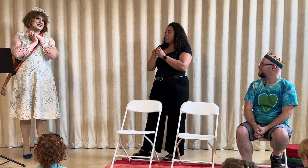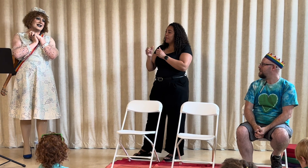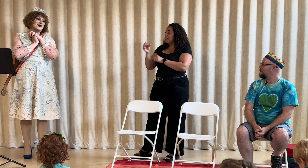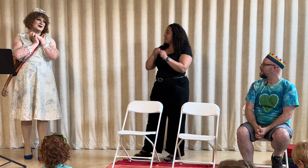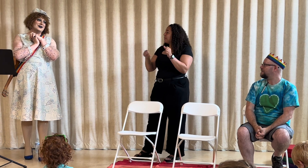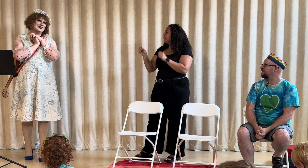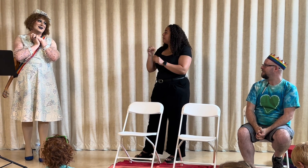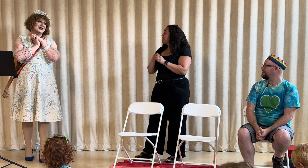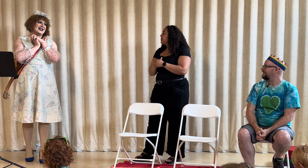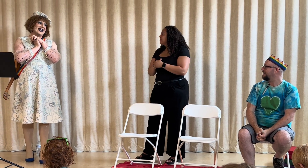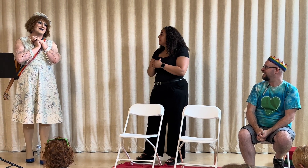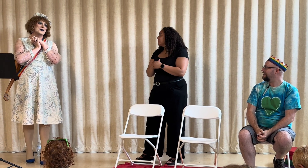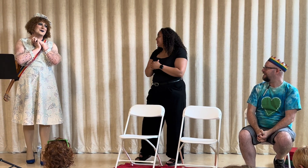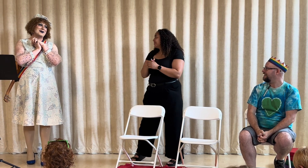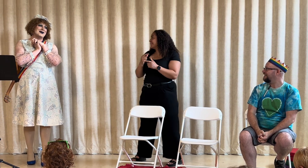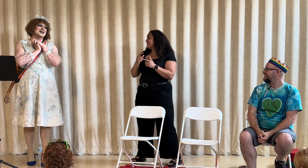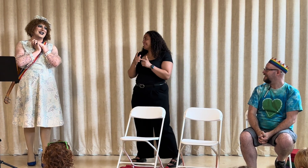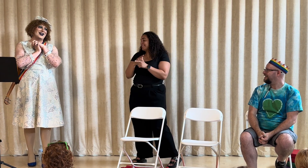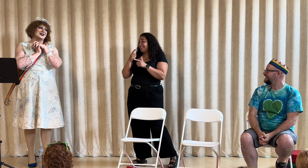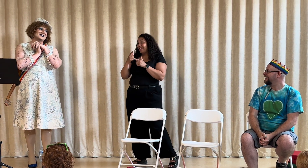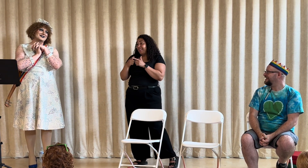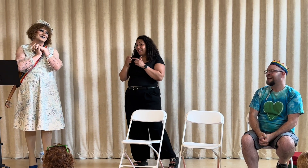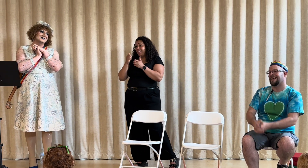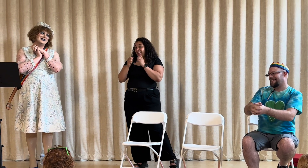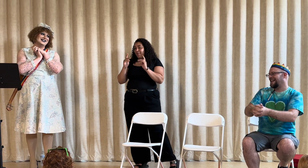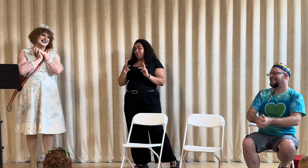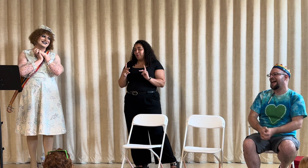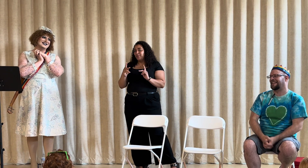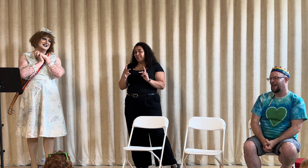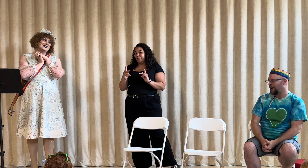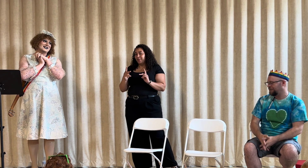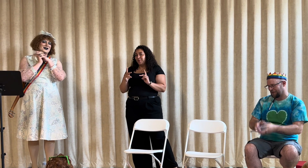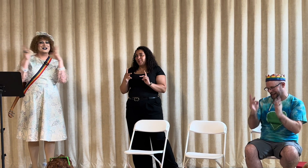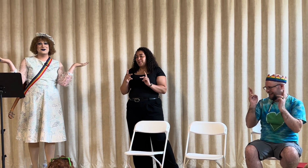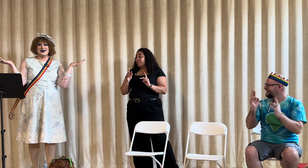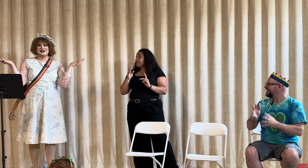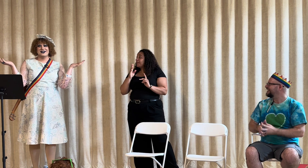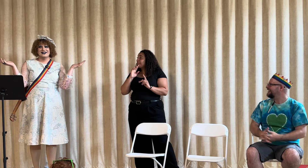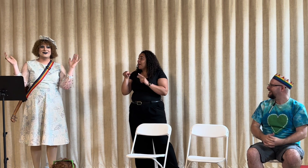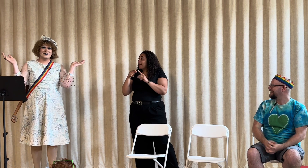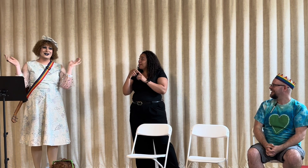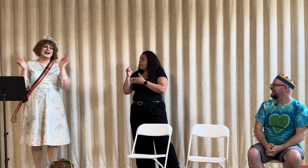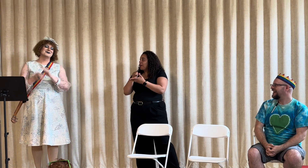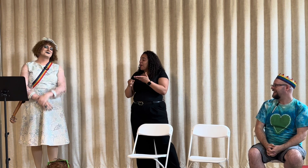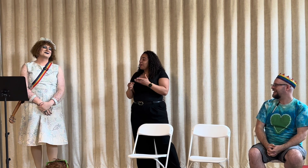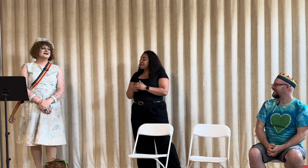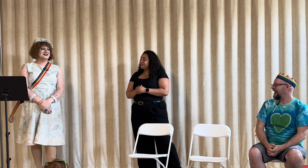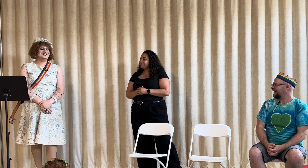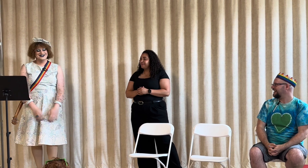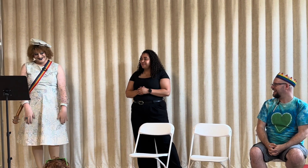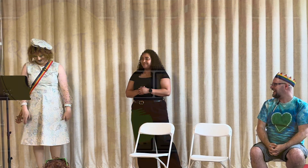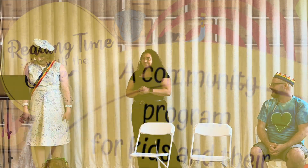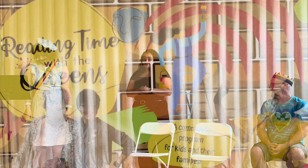then someone... and then everyone will be mentioning art. Who mentioned art? Everybody. Okay. AARON: Yes. Exactly.